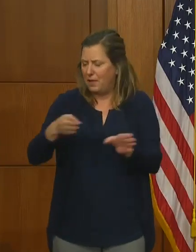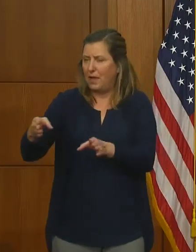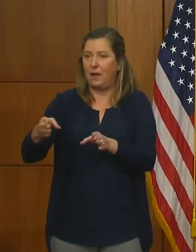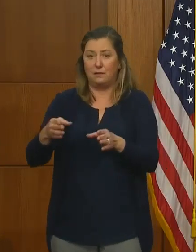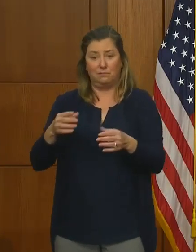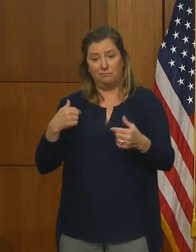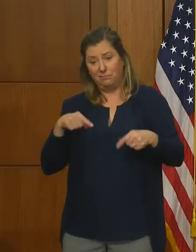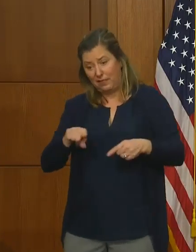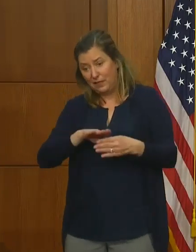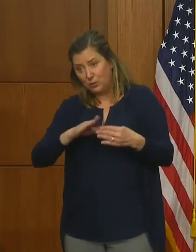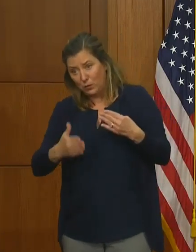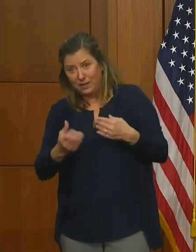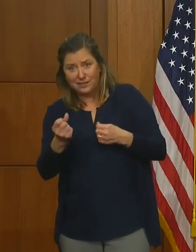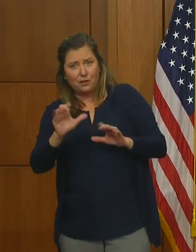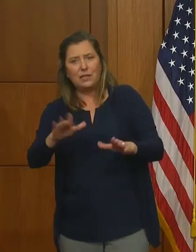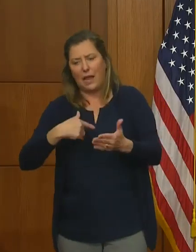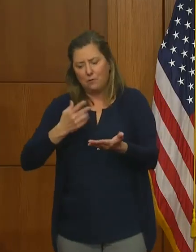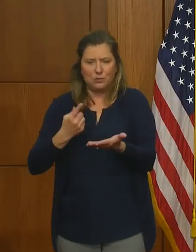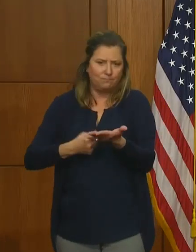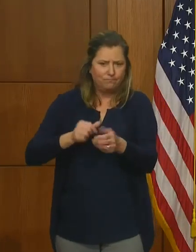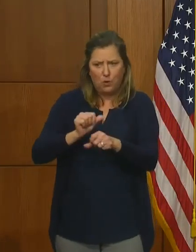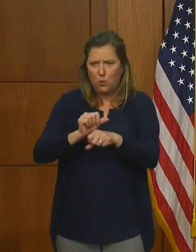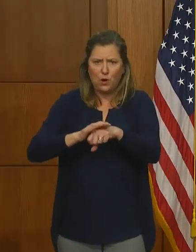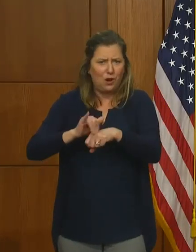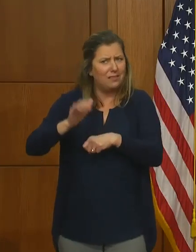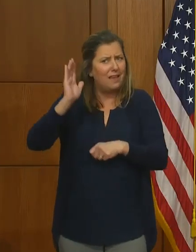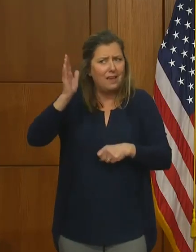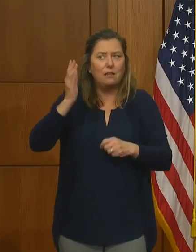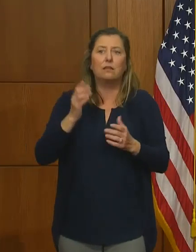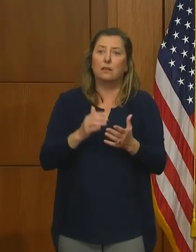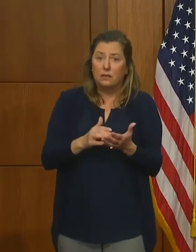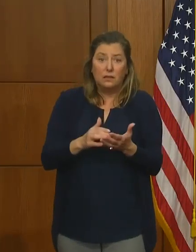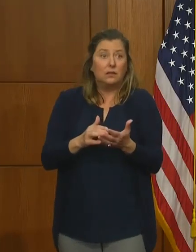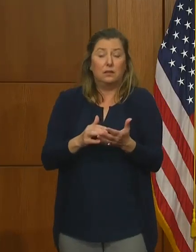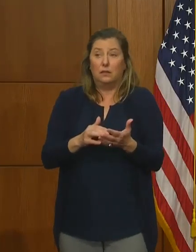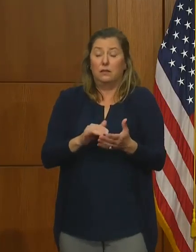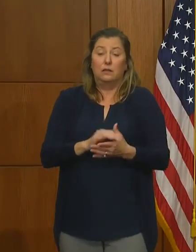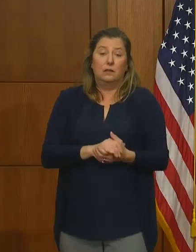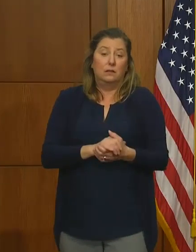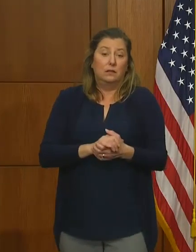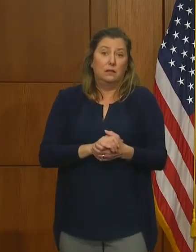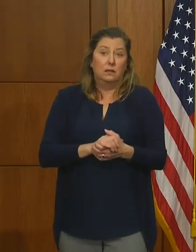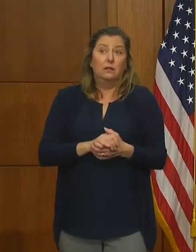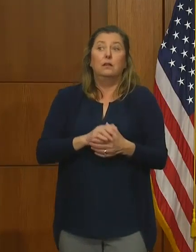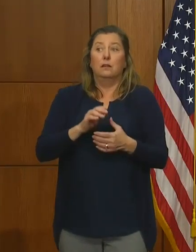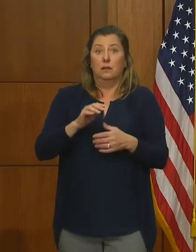WE'RE CONTINUING TO WORK THROUGH THAT THAT PLAN I'LL BE WORKING ON IT THROUGH THE